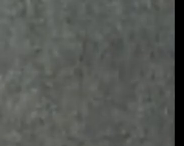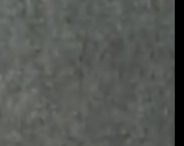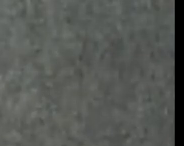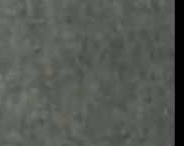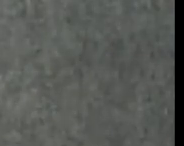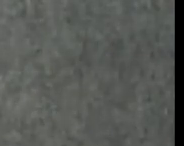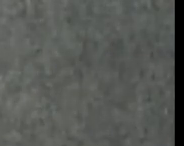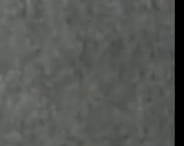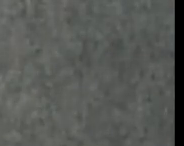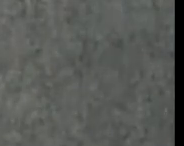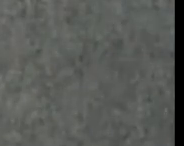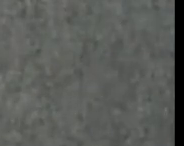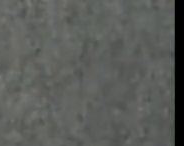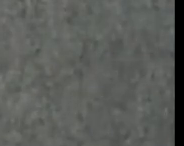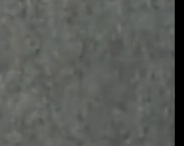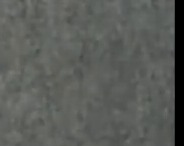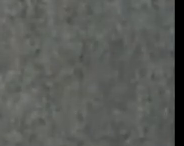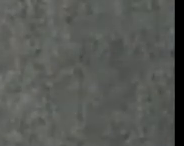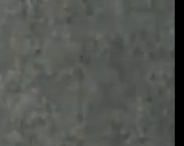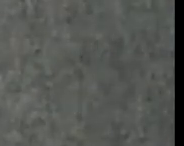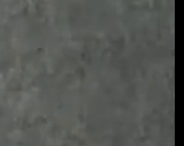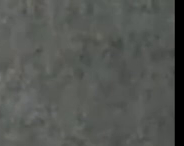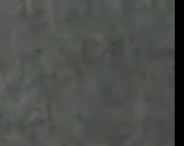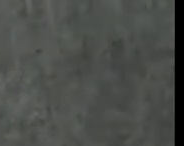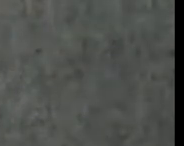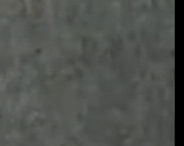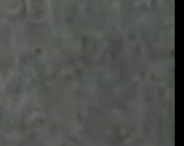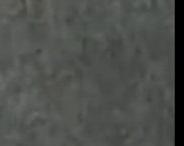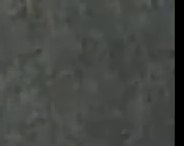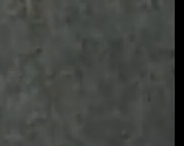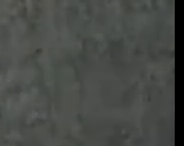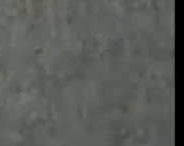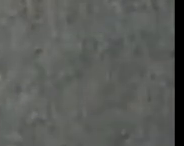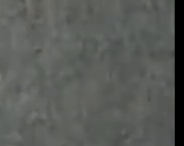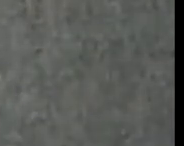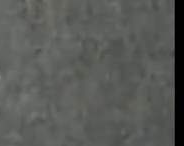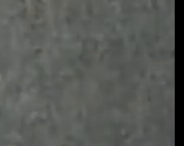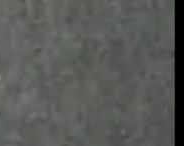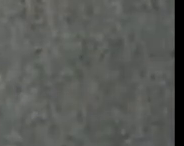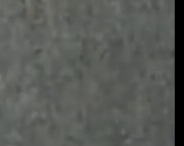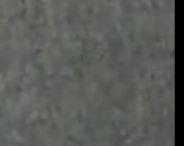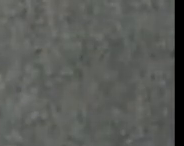because we want to be available to students. So well, we'll trip over that bridge when we can't do it.